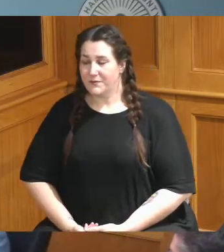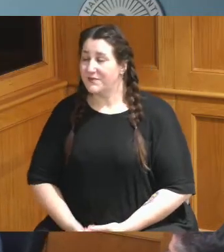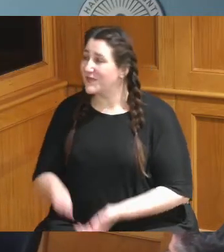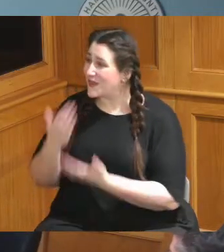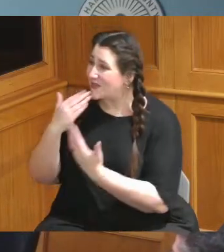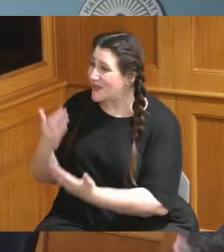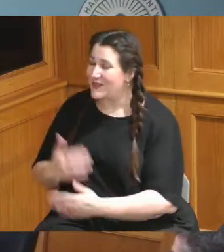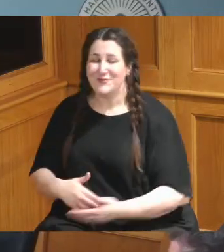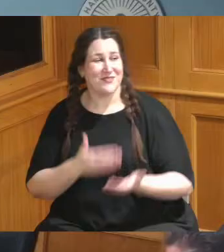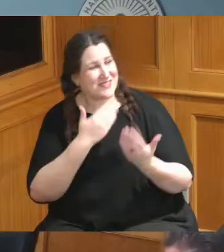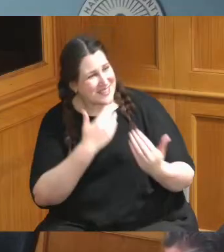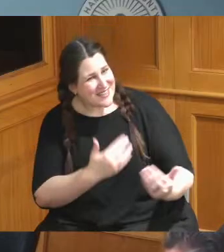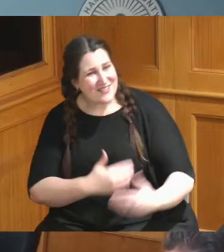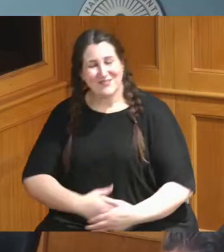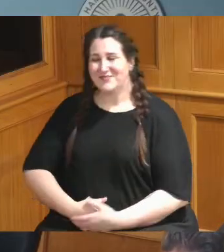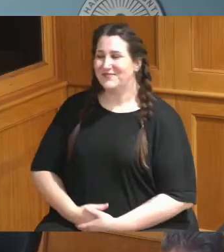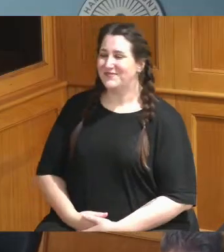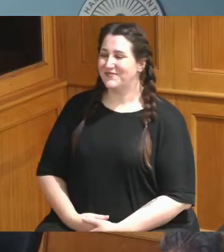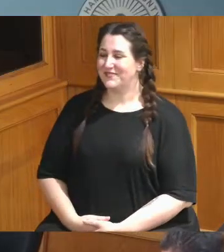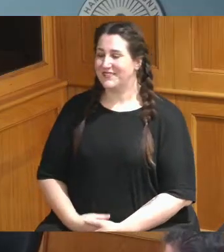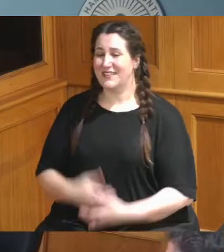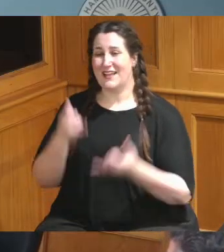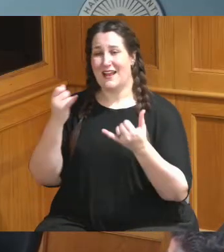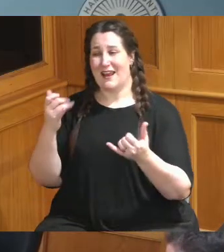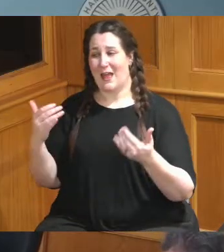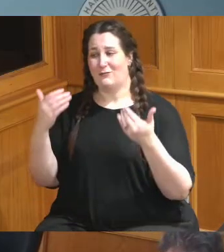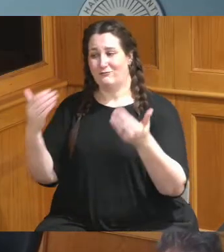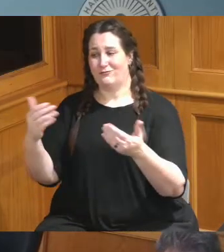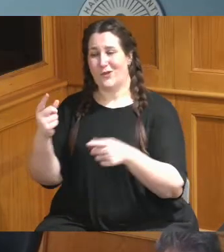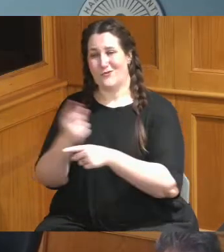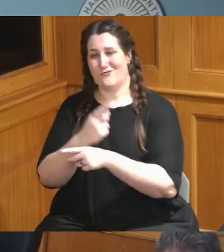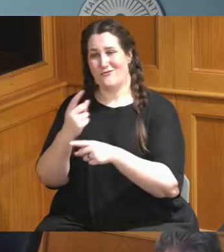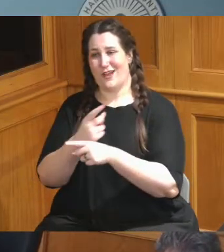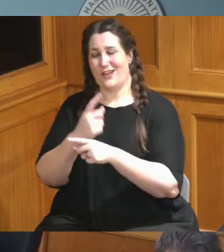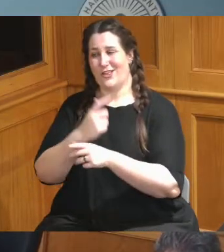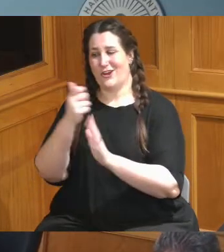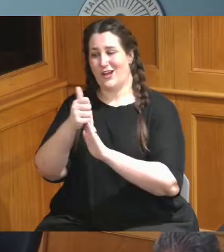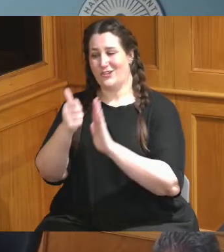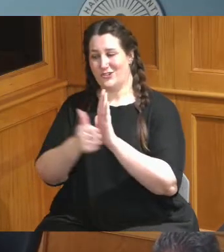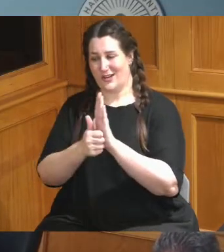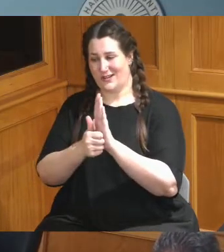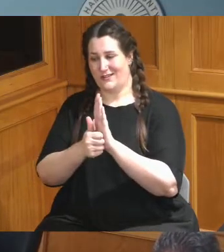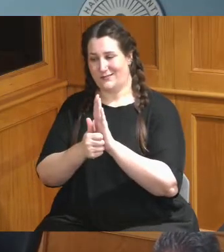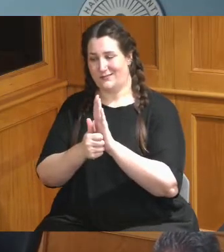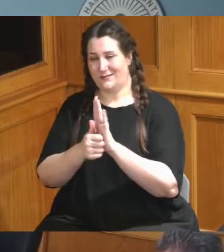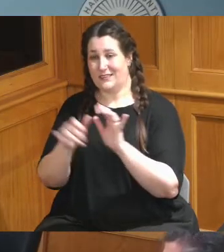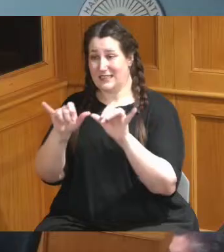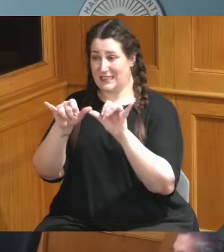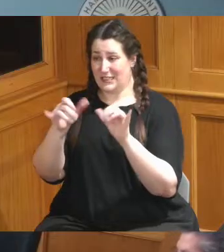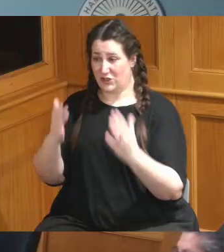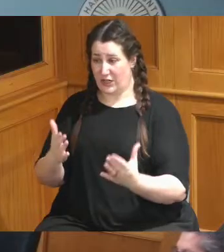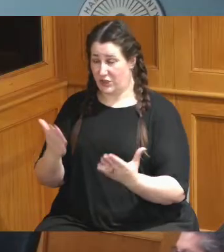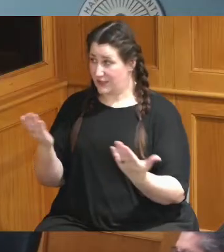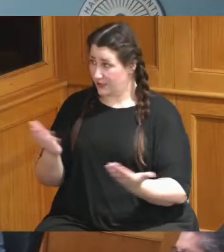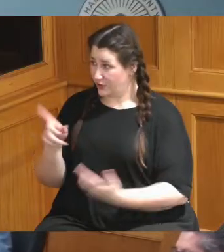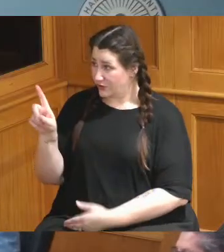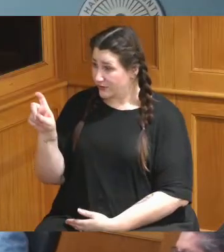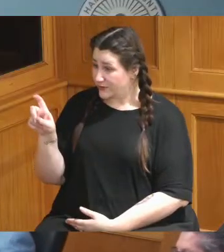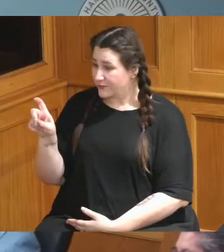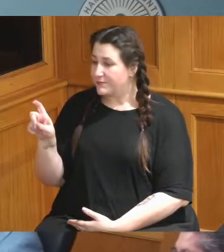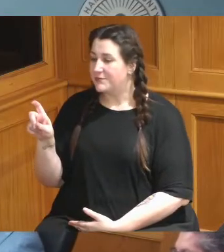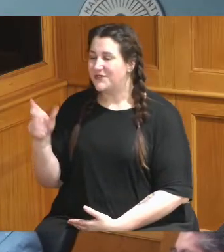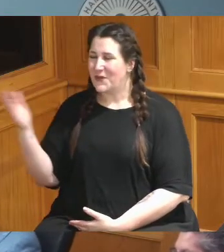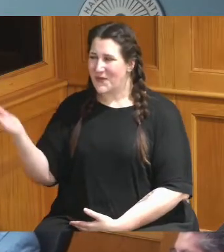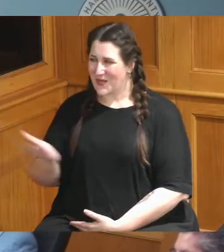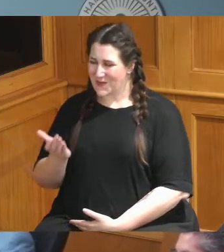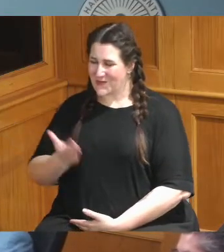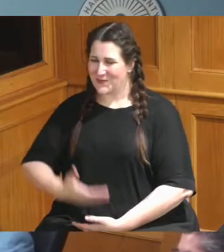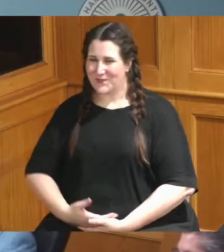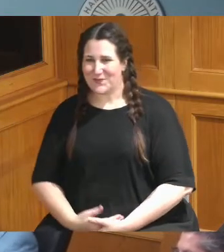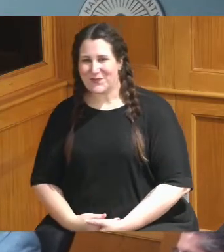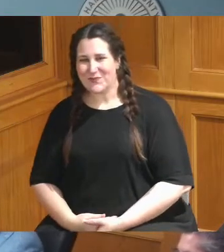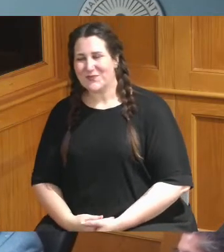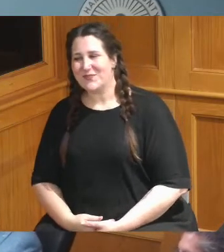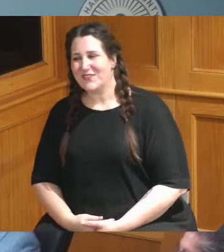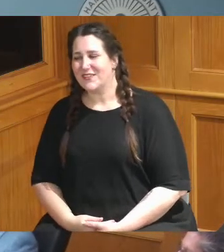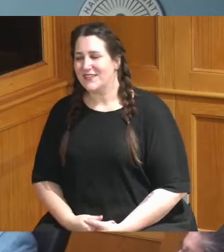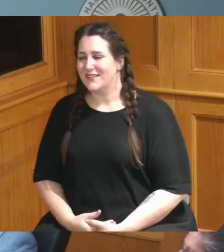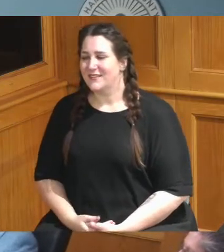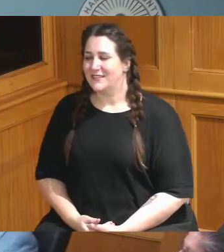Thank you. So we will move forward then with our regular agenda. Our Engineer's here welcome.